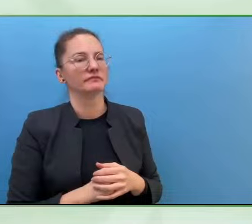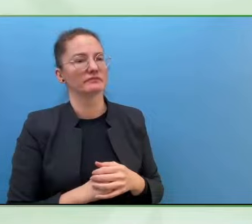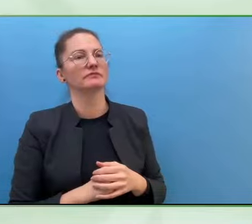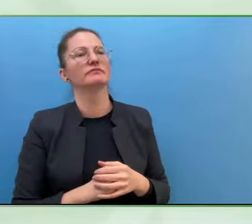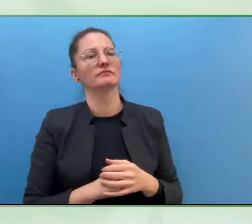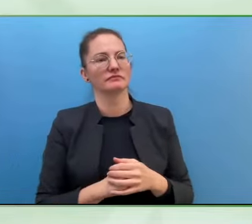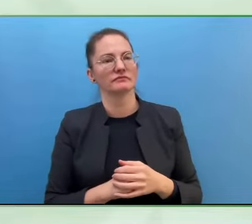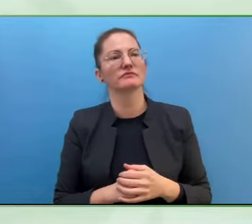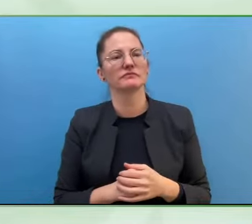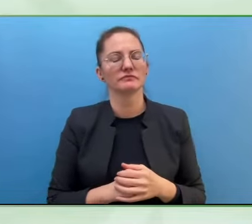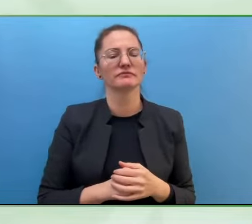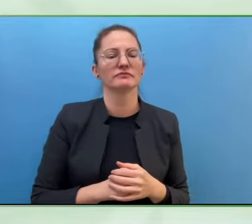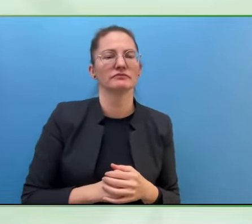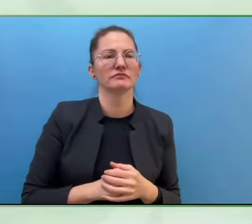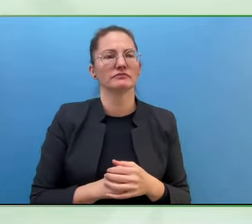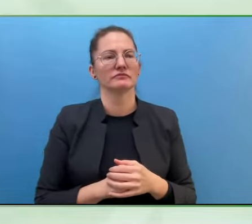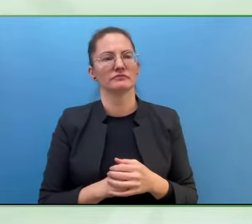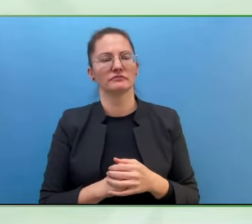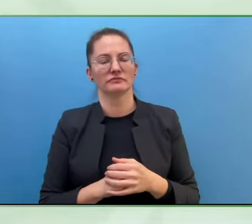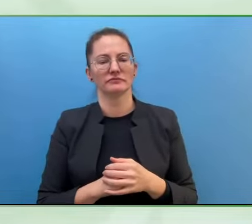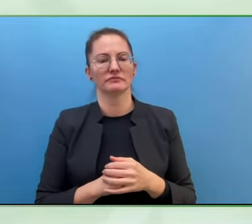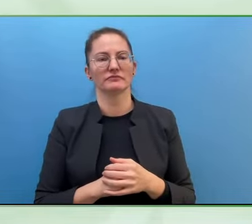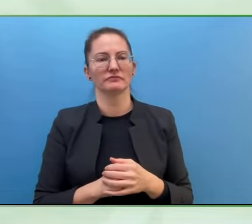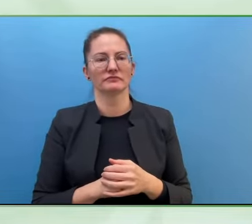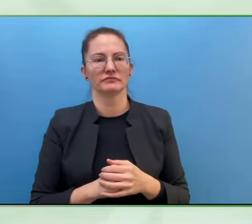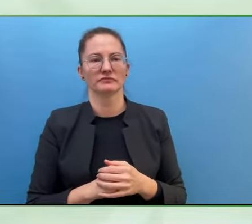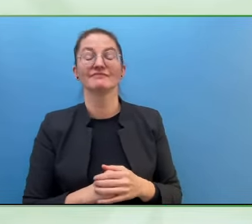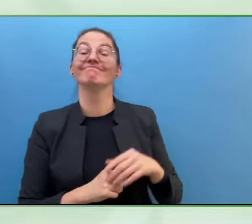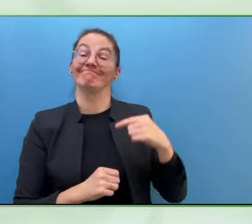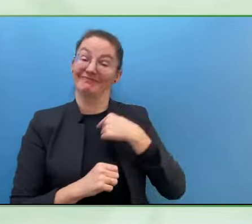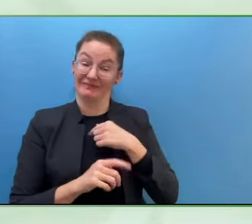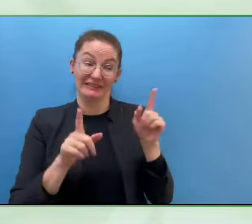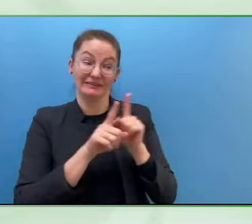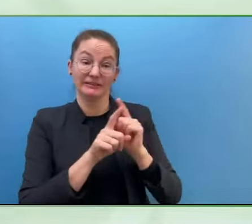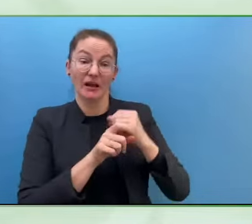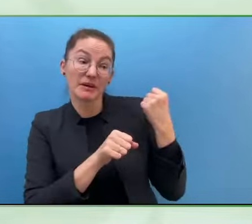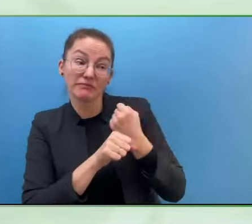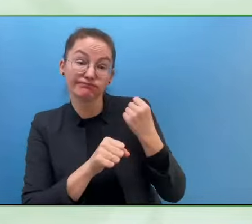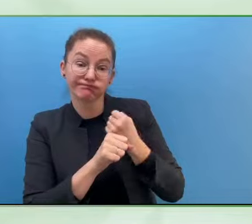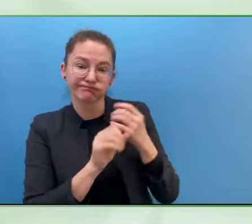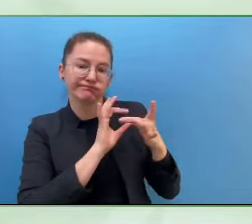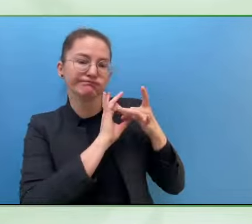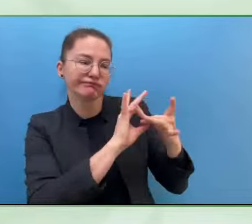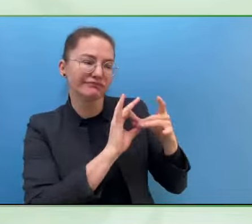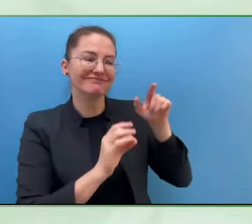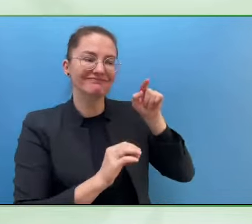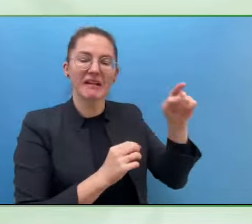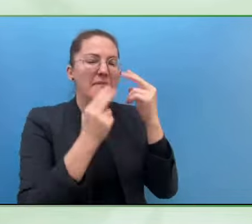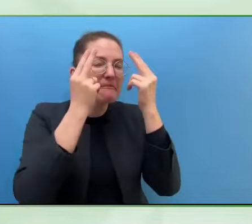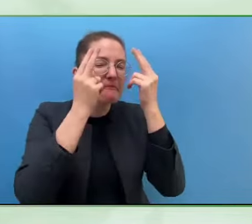It is a big chance to not only fulfil the law next year, but to be even more accessible.